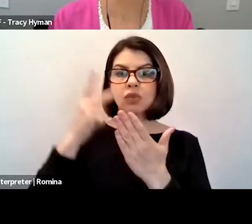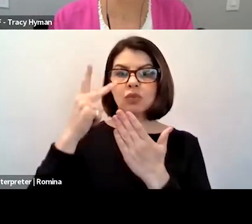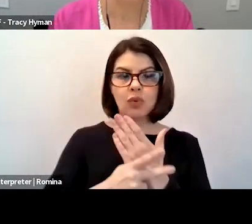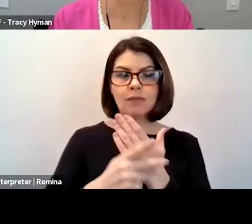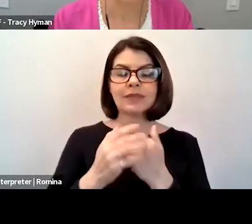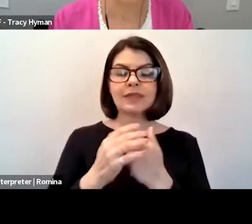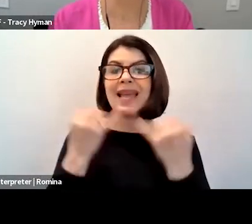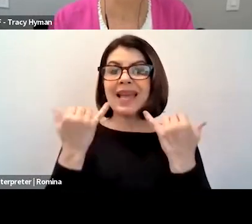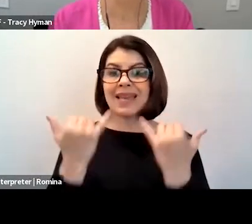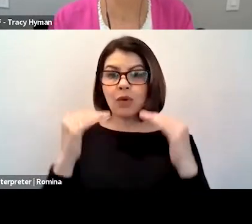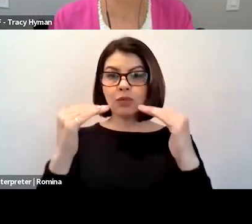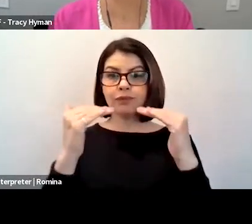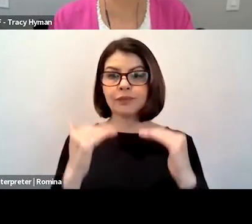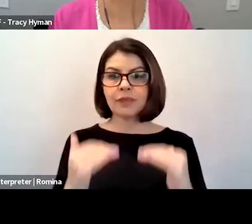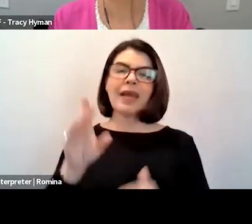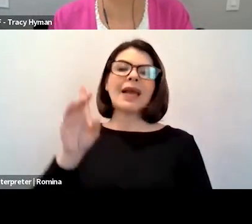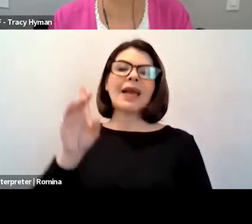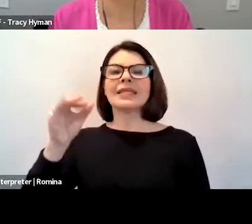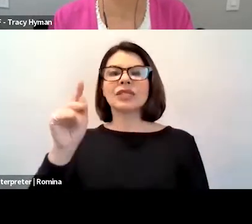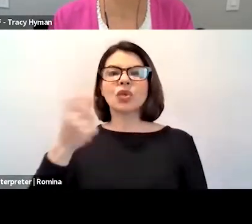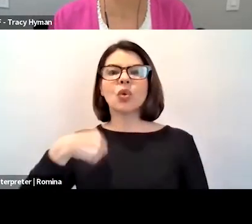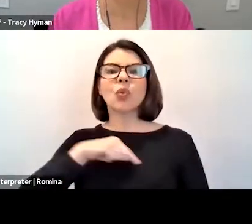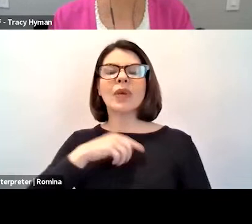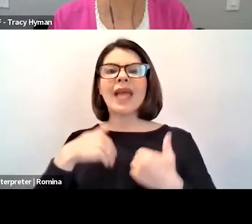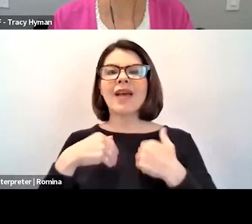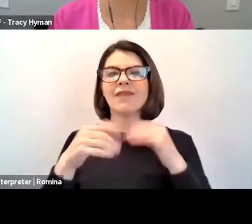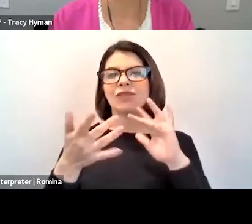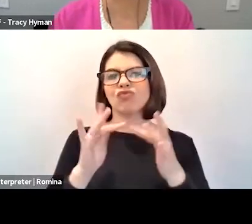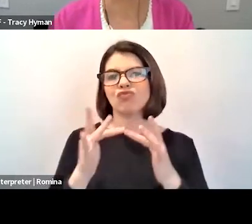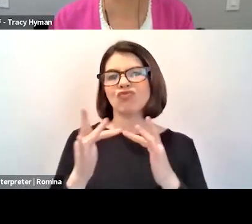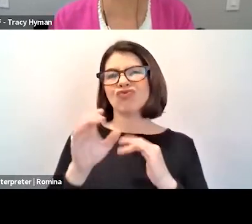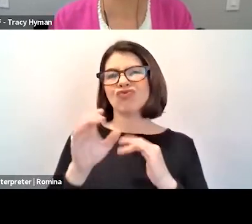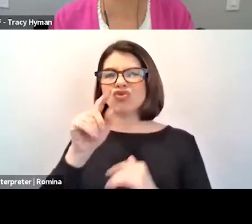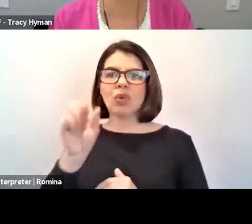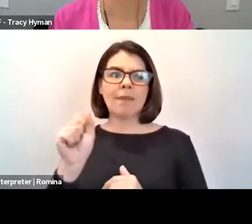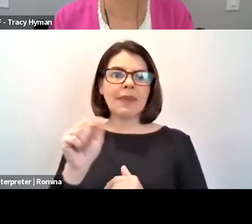Now for Digital, we have streaming, which are abc.com